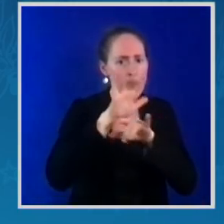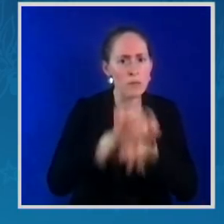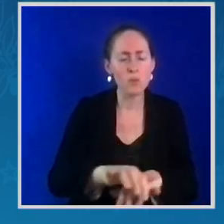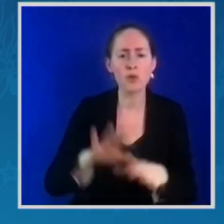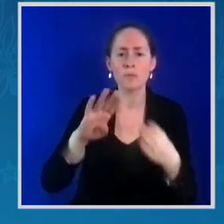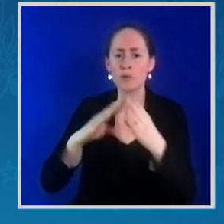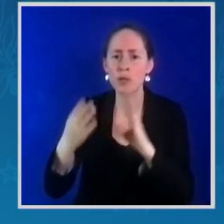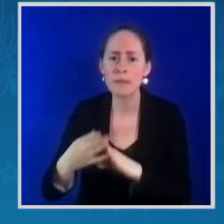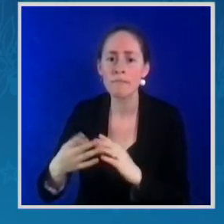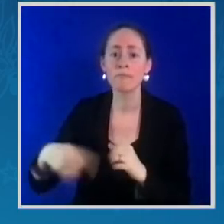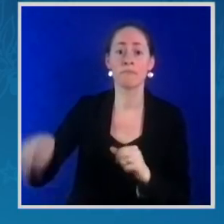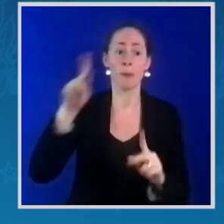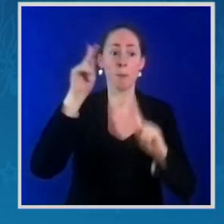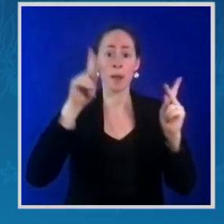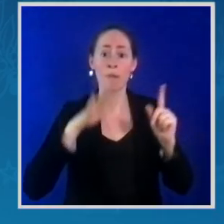to make sure that people register to vote.